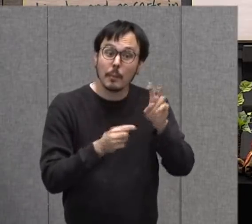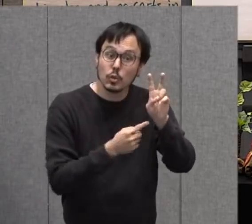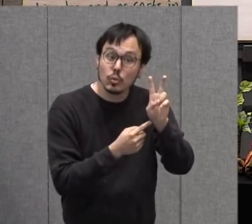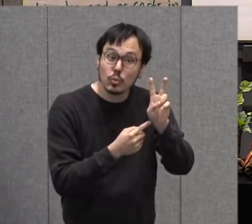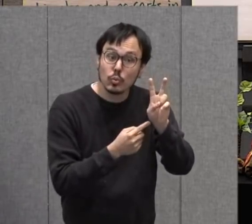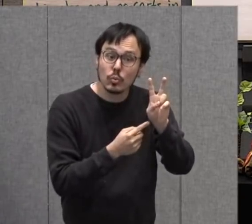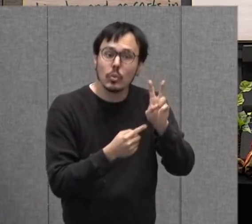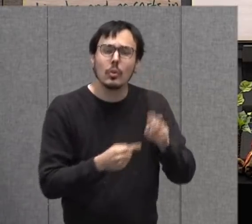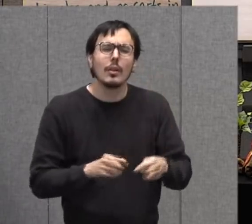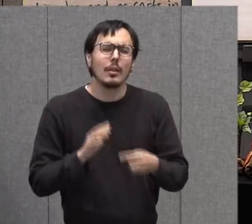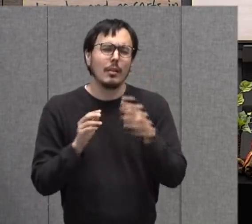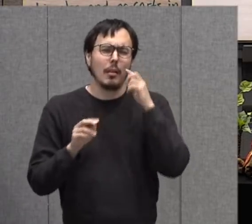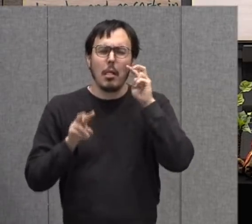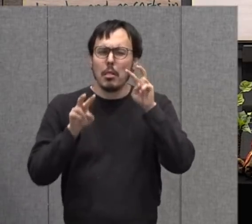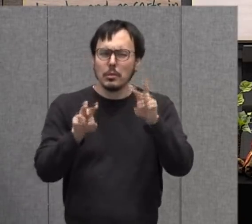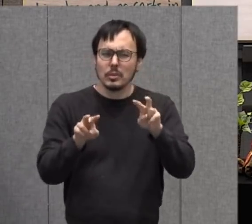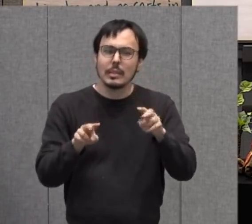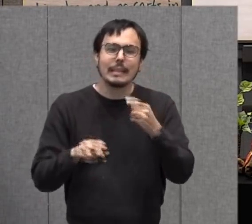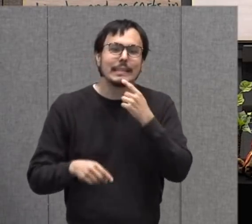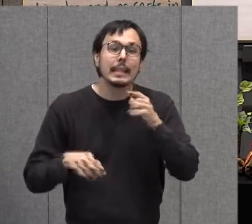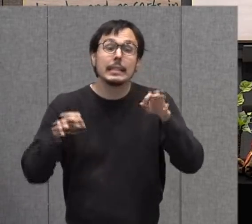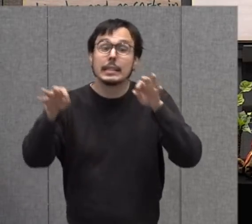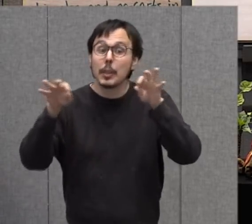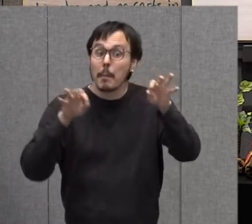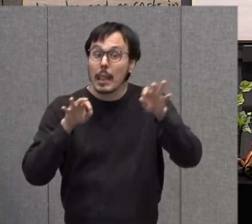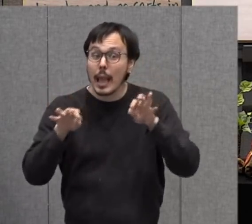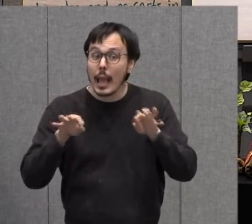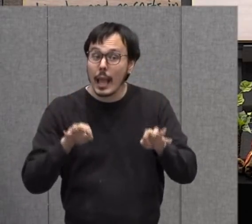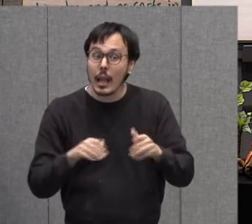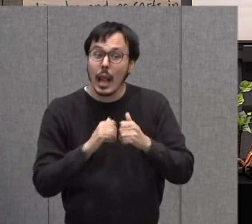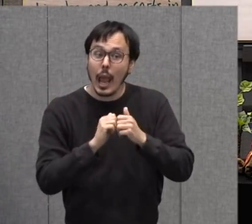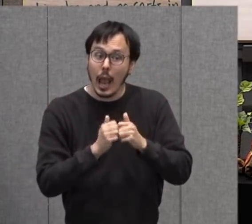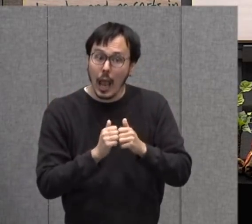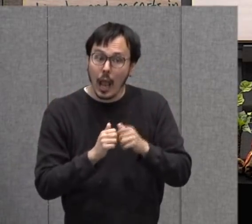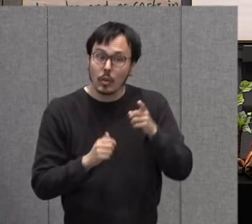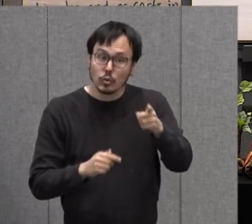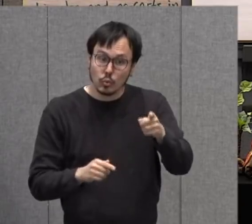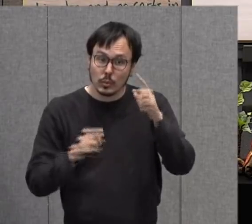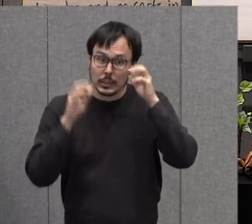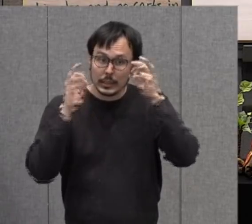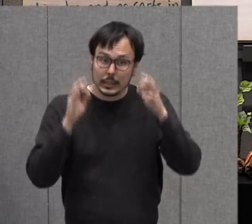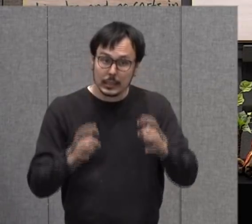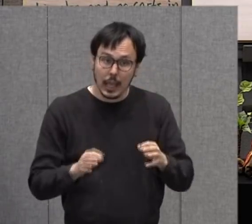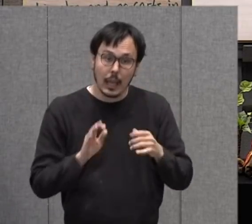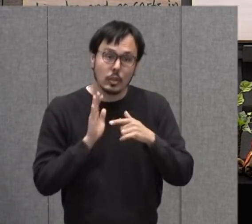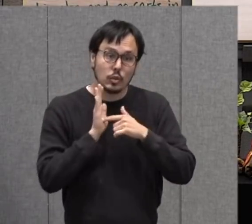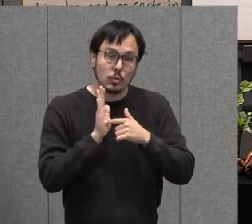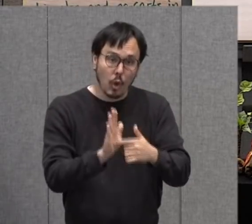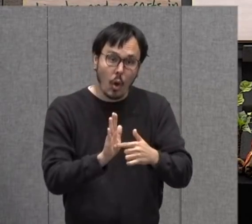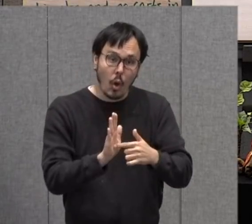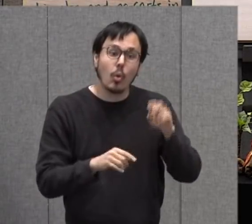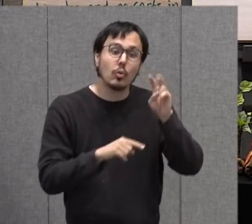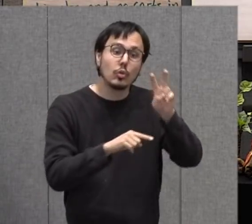Explain how you decided where to place two thirds and two fifths on the number line. Did I finalize it?